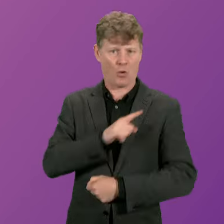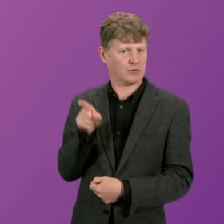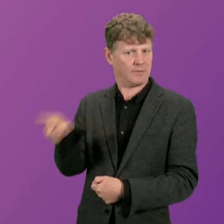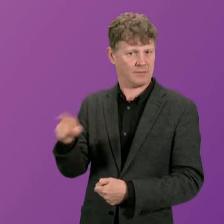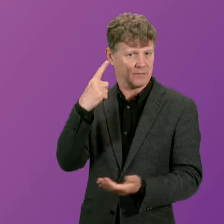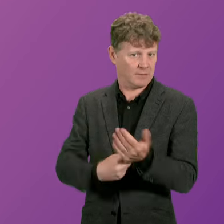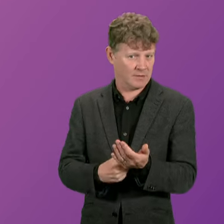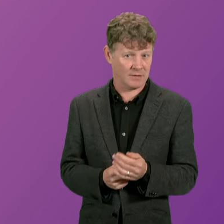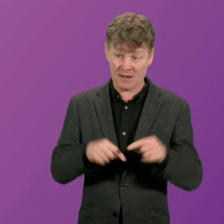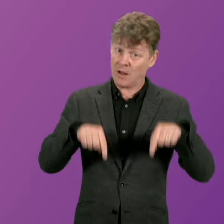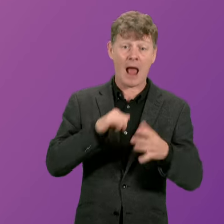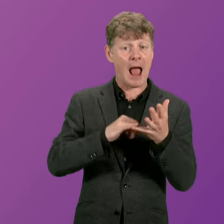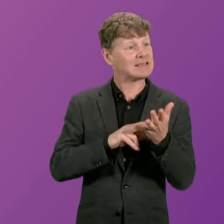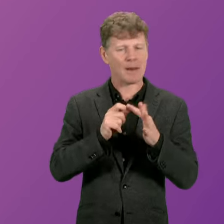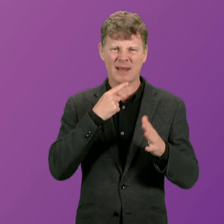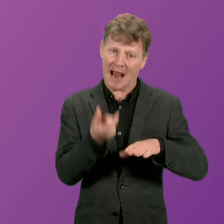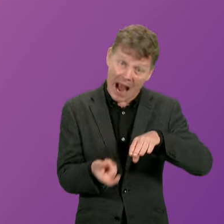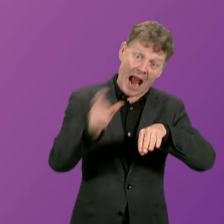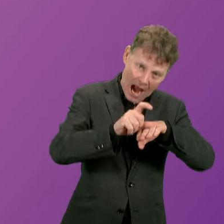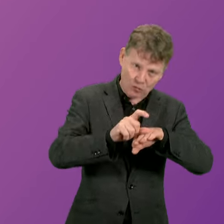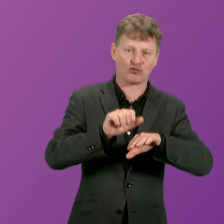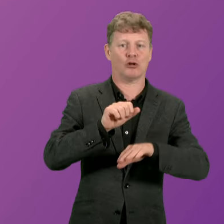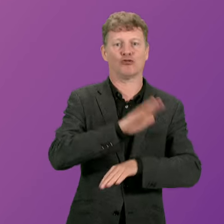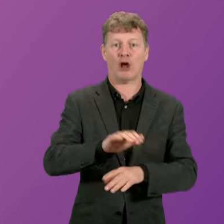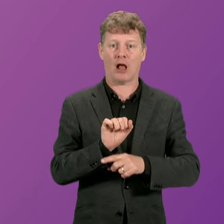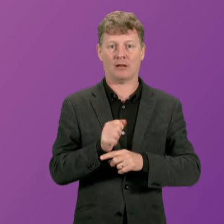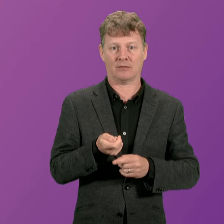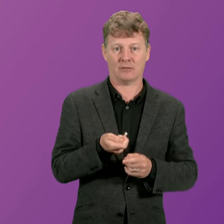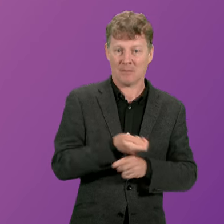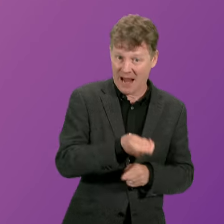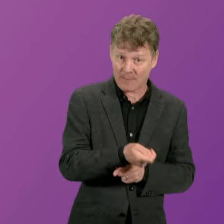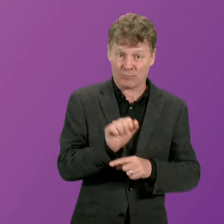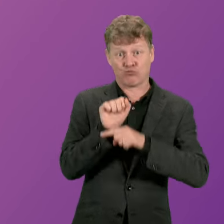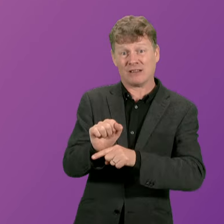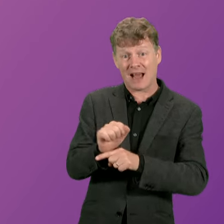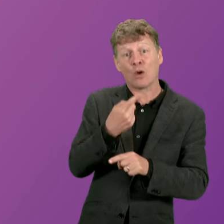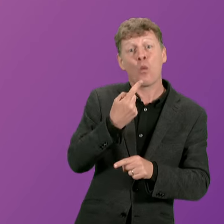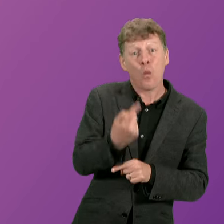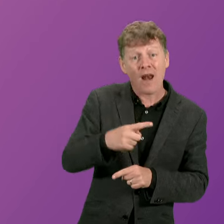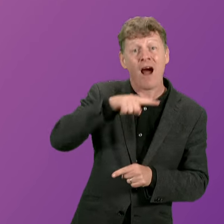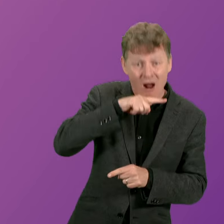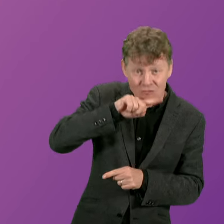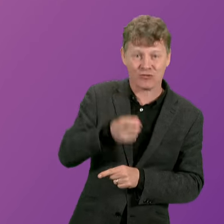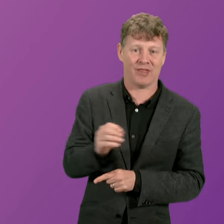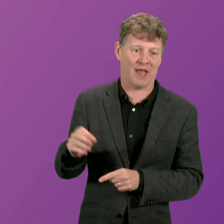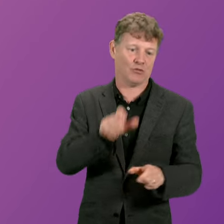put a child payment in place that is protecting 100,000 children from going into poverty.